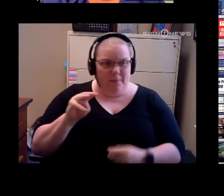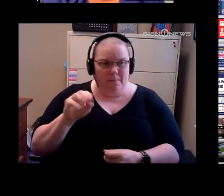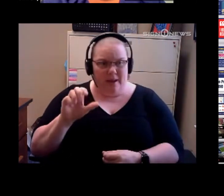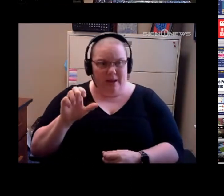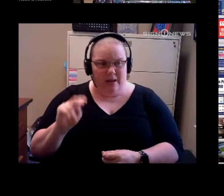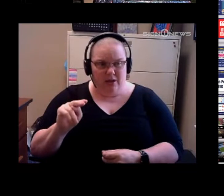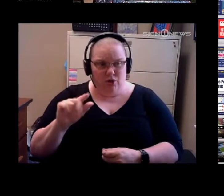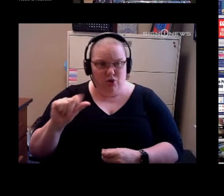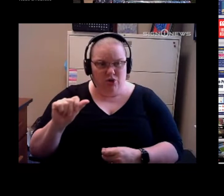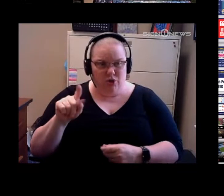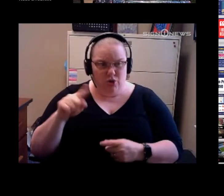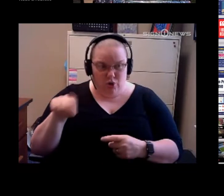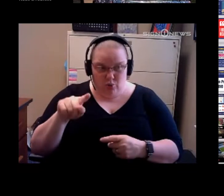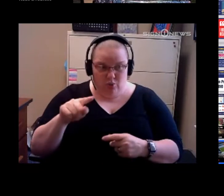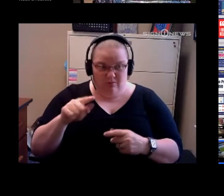she's getting it yeah okay